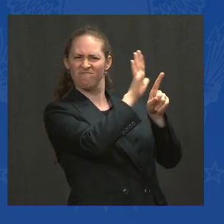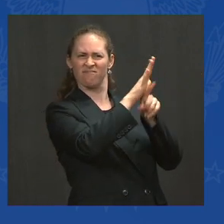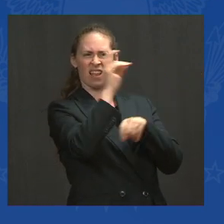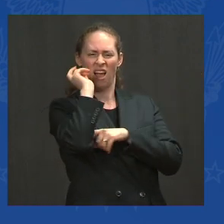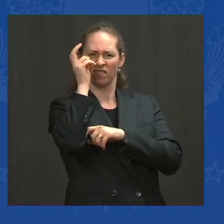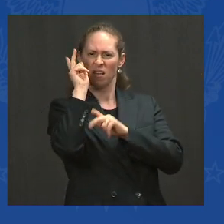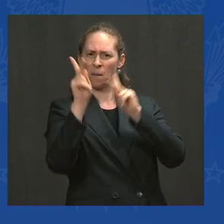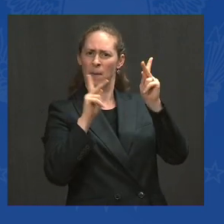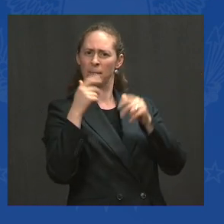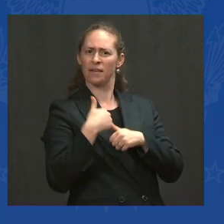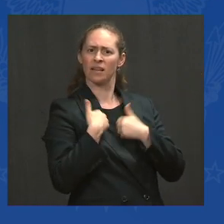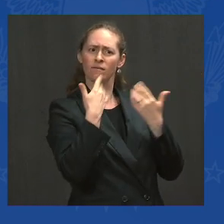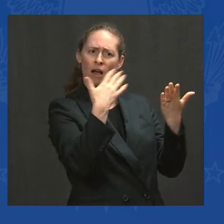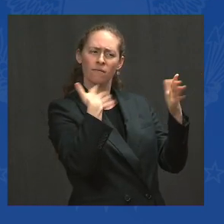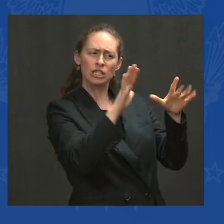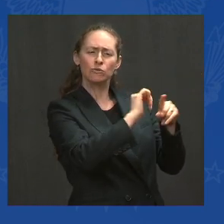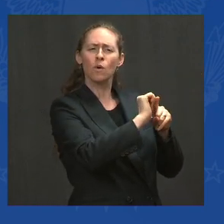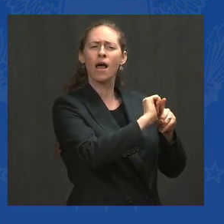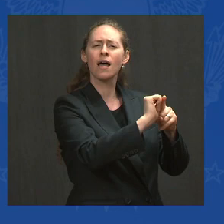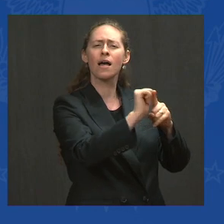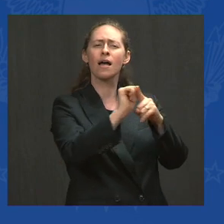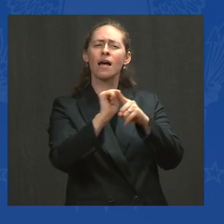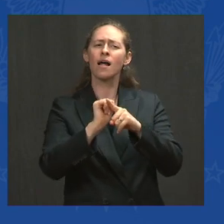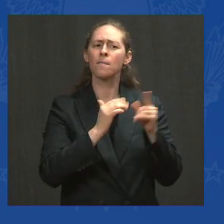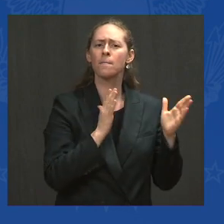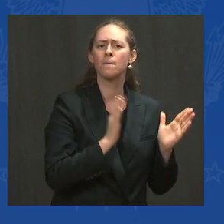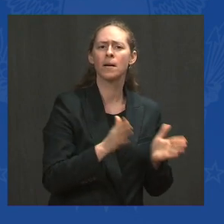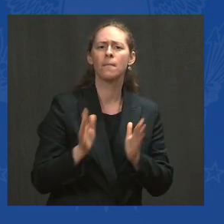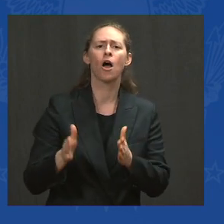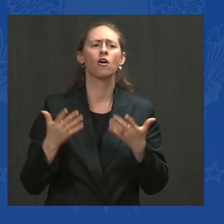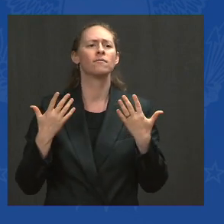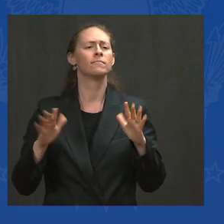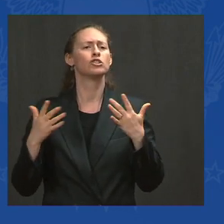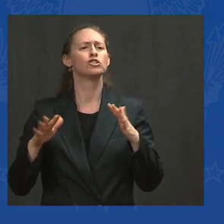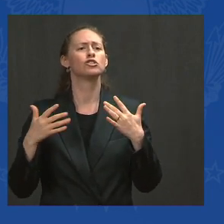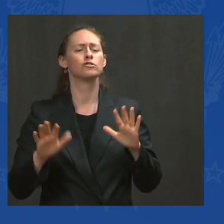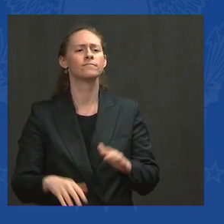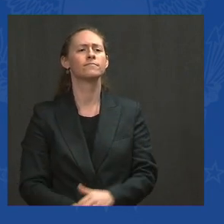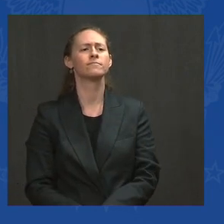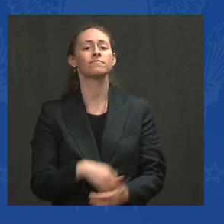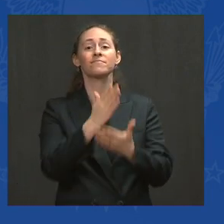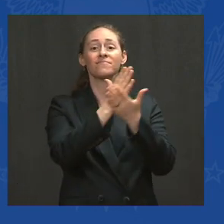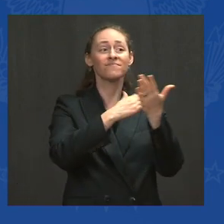beyond that who are no longer serving. Add to that, hundreds of thousands more Afghan